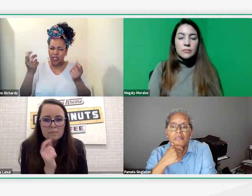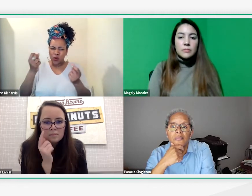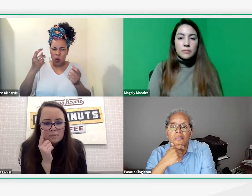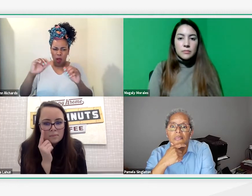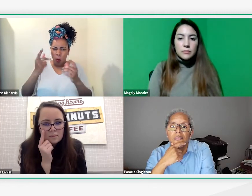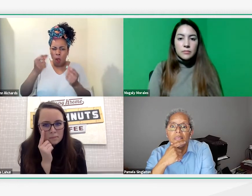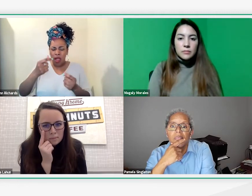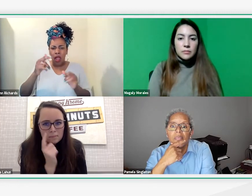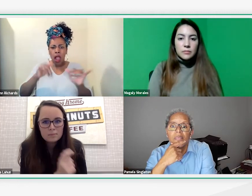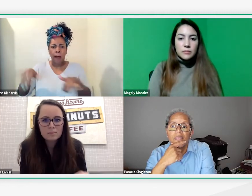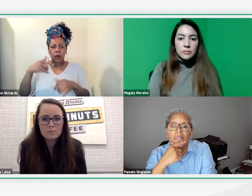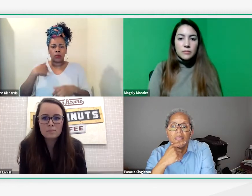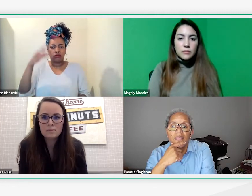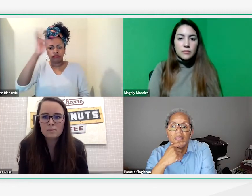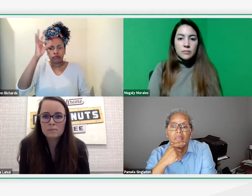You know, I've tried to help save the environment.